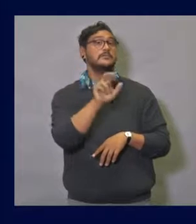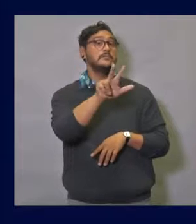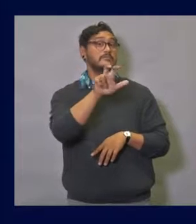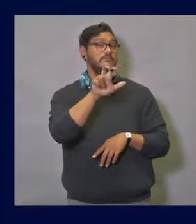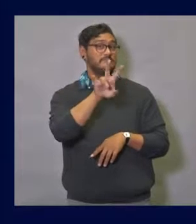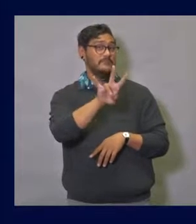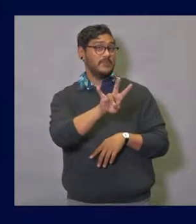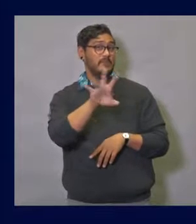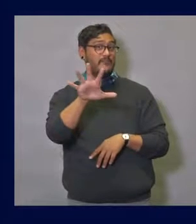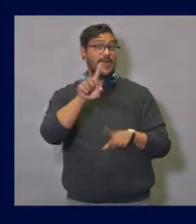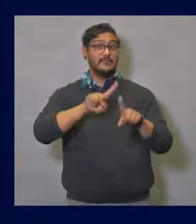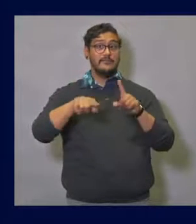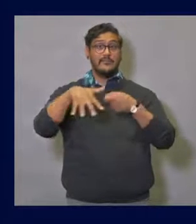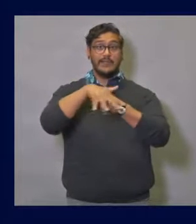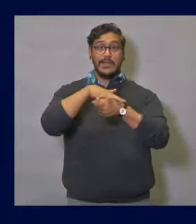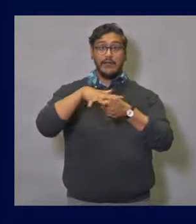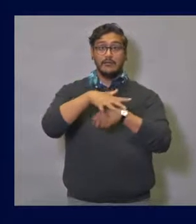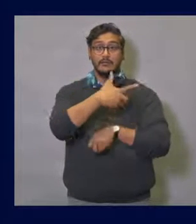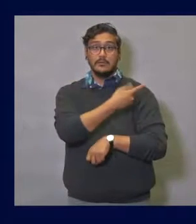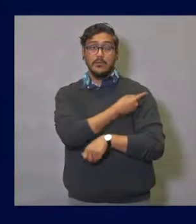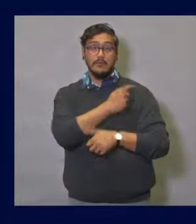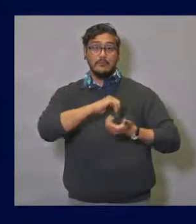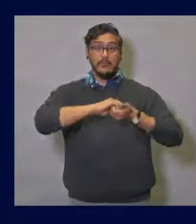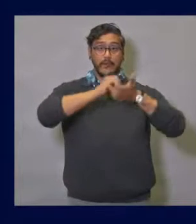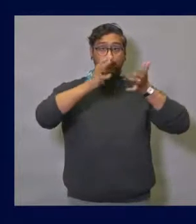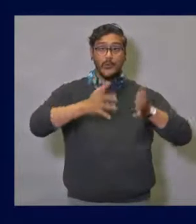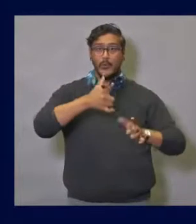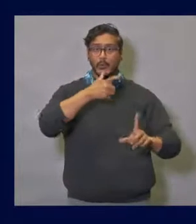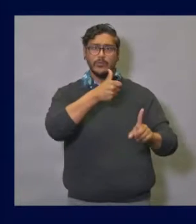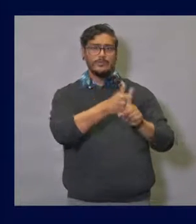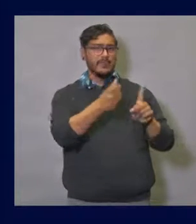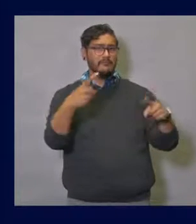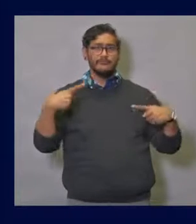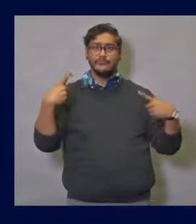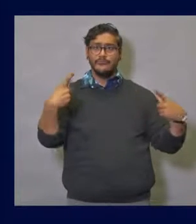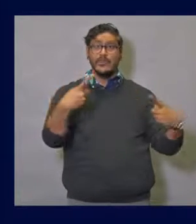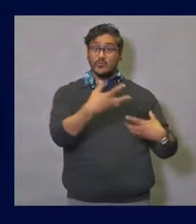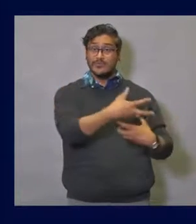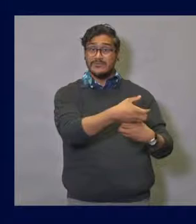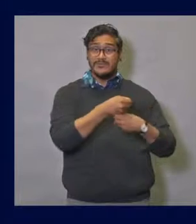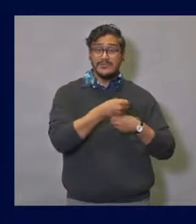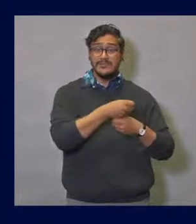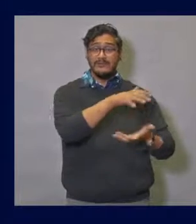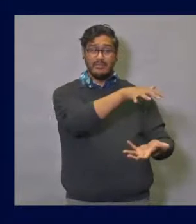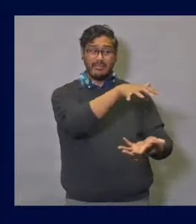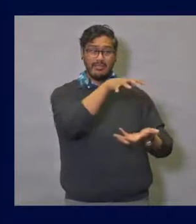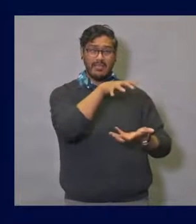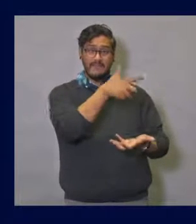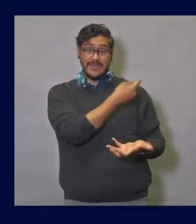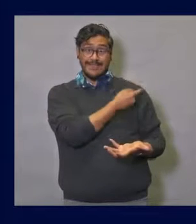ALL OF THE APPROXIMATELY 375